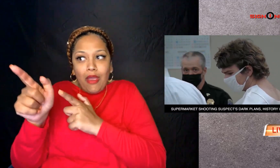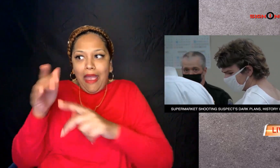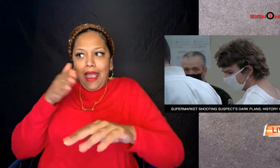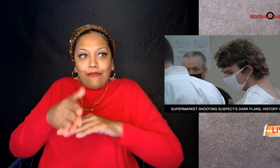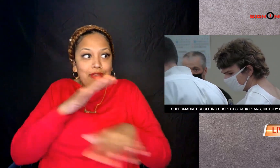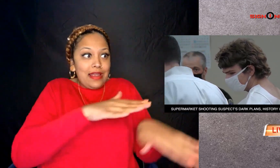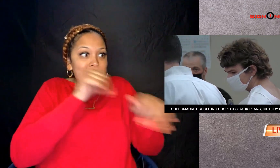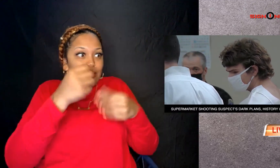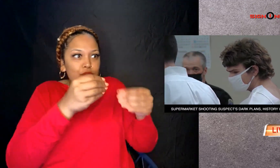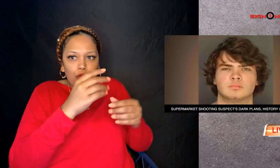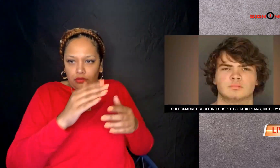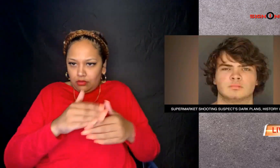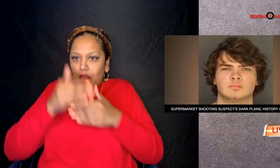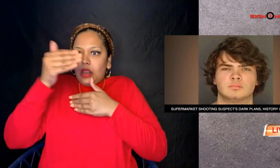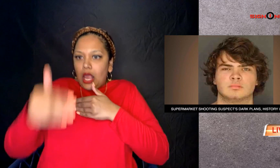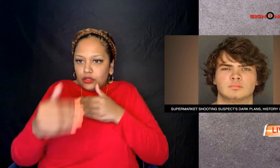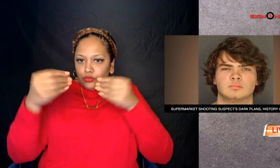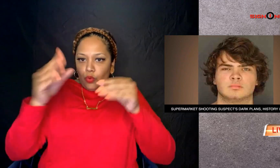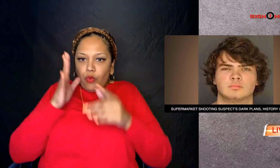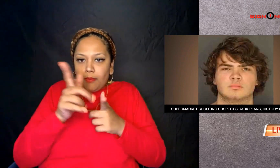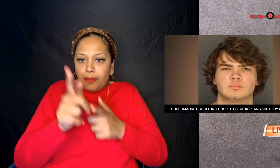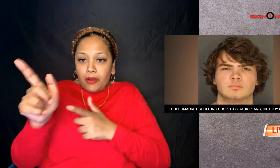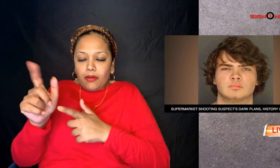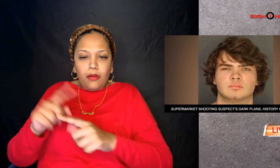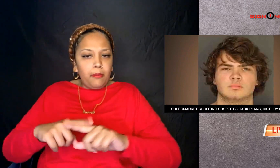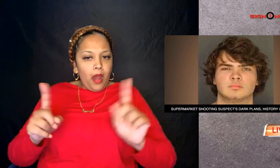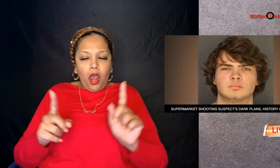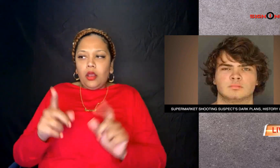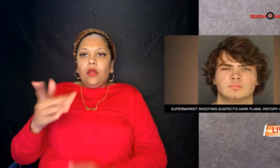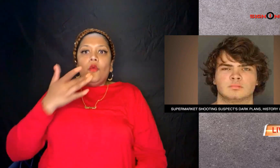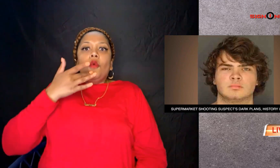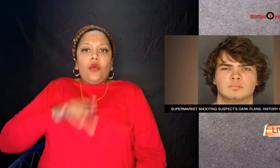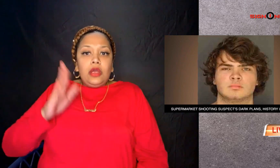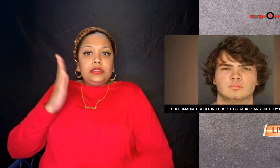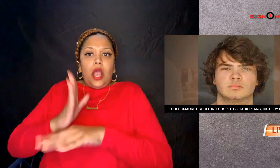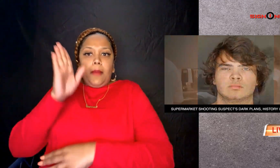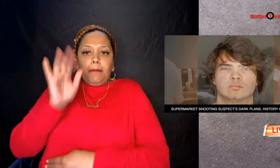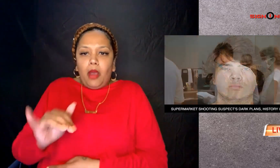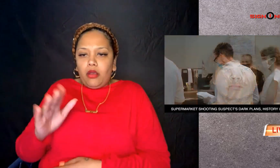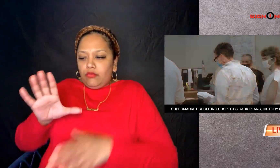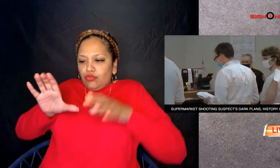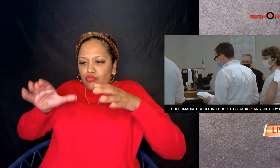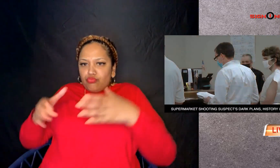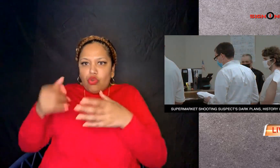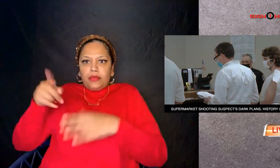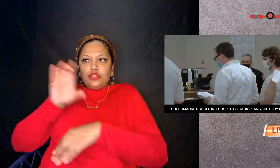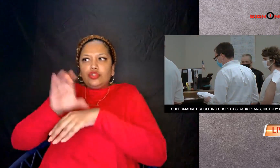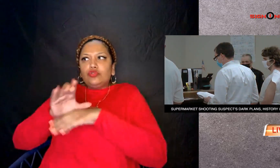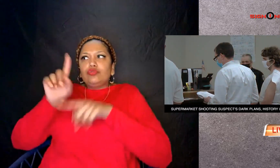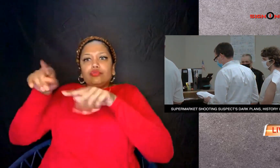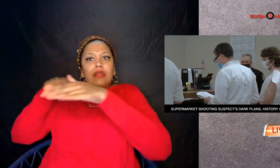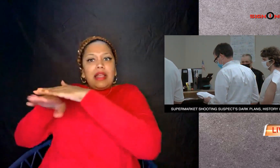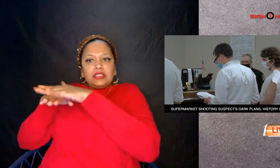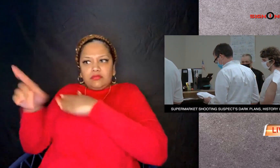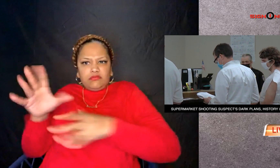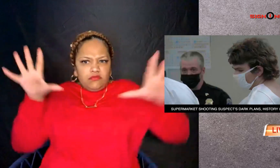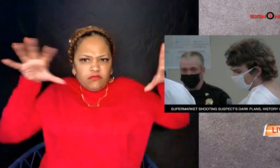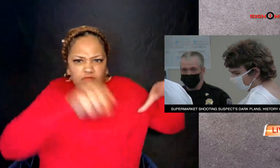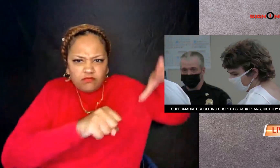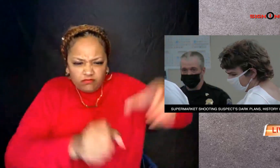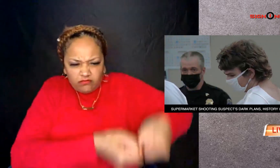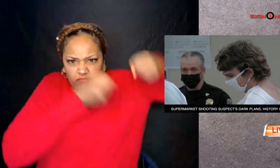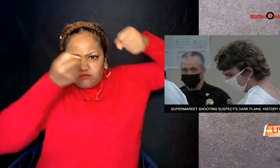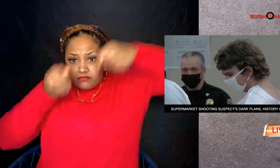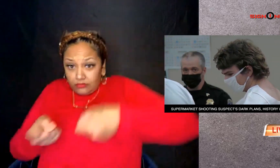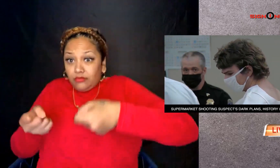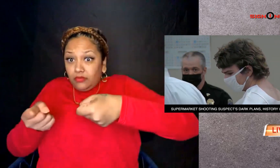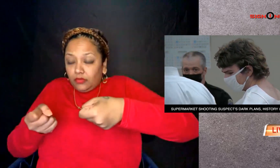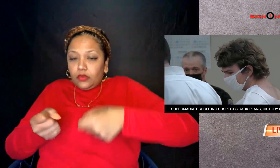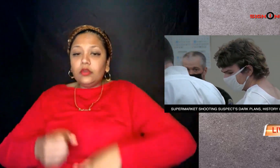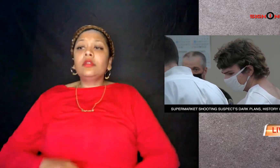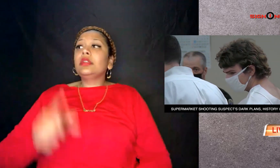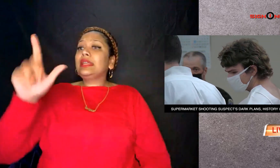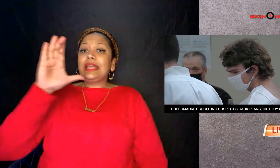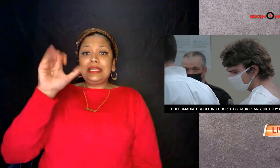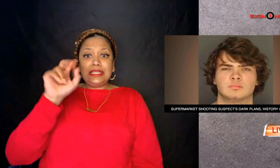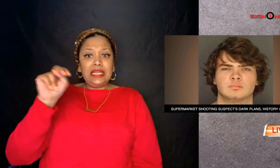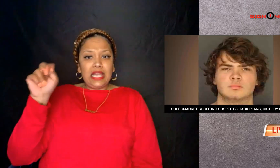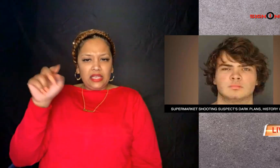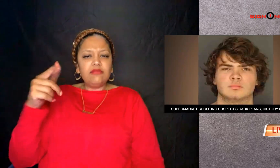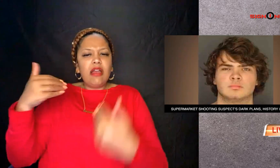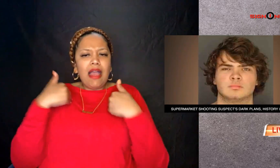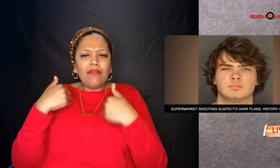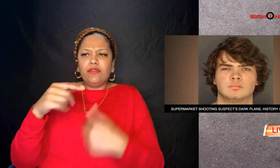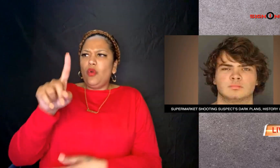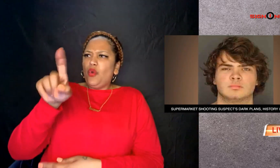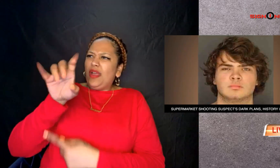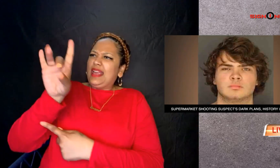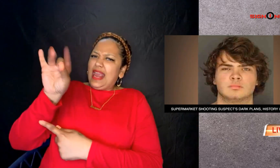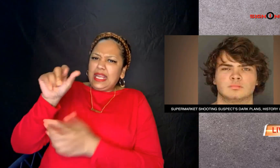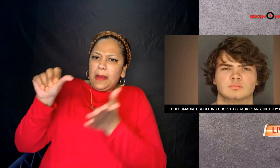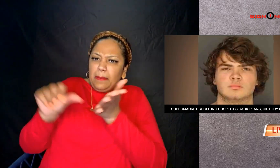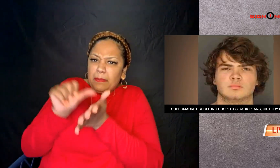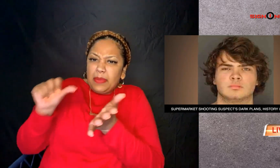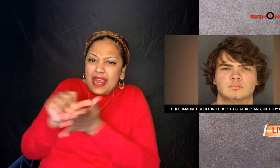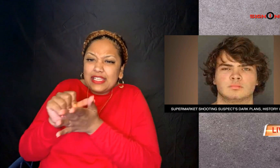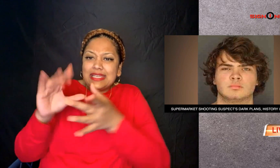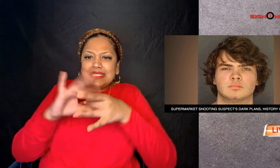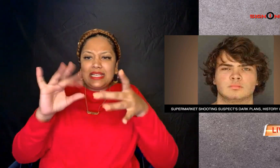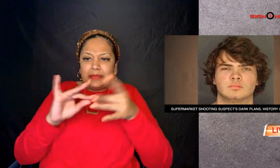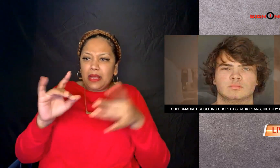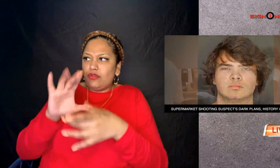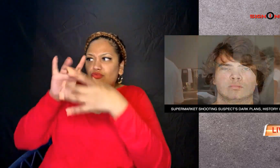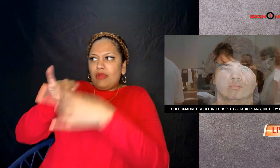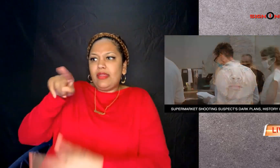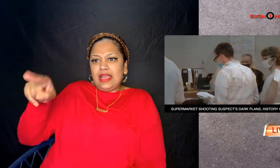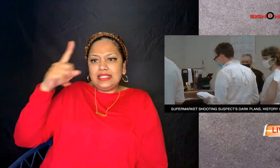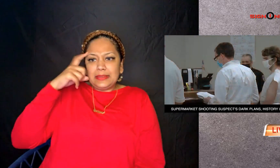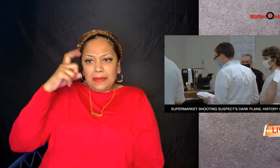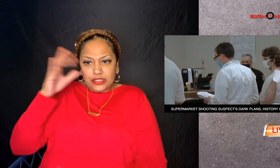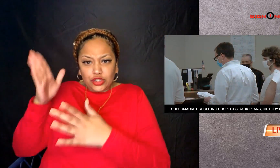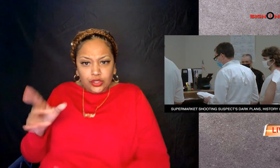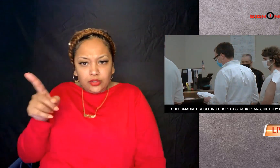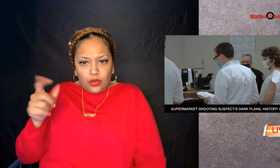rampage after leaving the store but he was stopped by a group of churchgoers